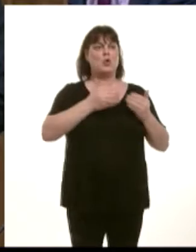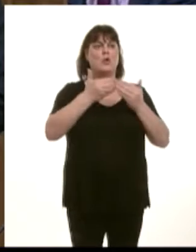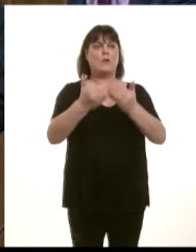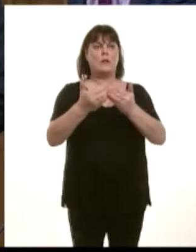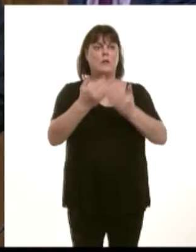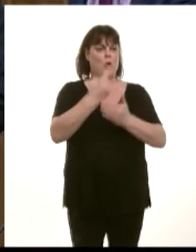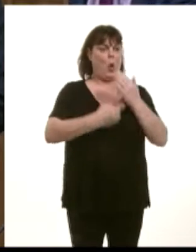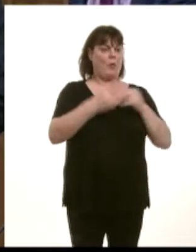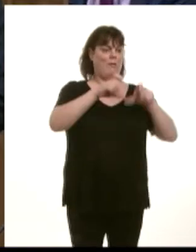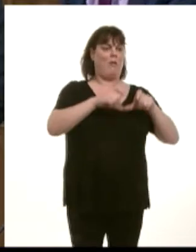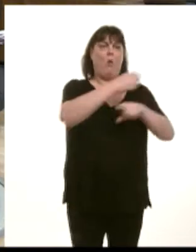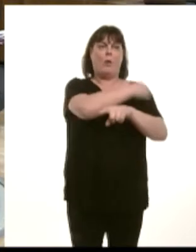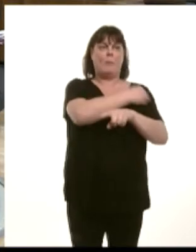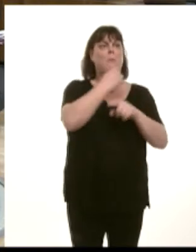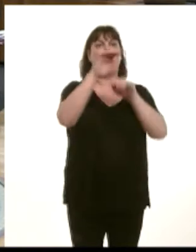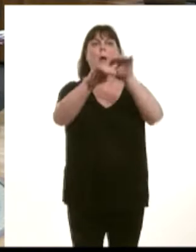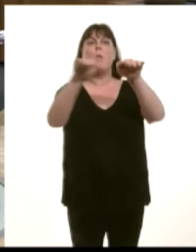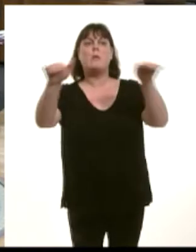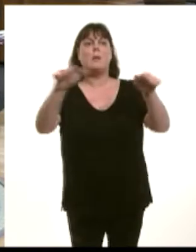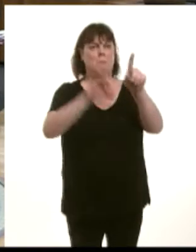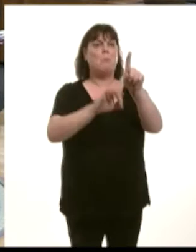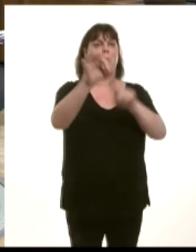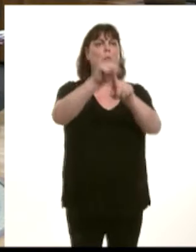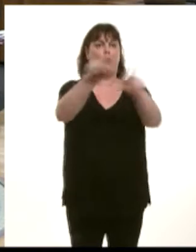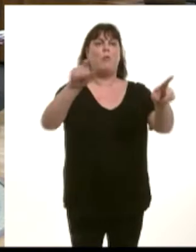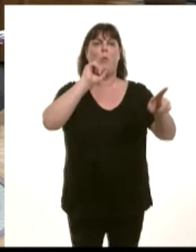Mohammad Asghar: Thank you for the reply, First Minister.